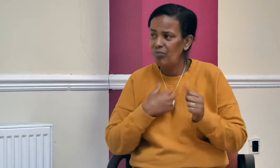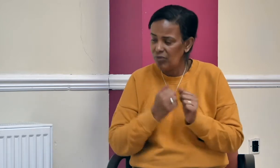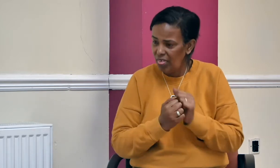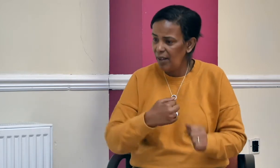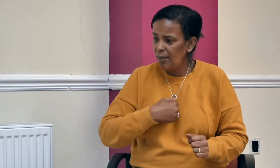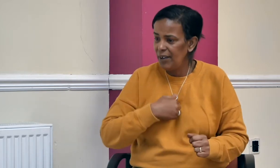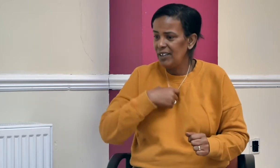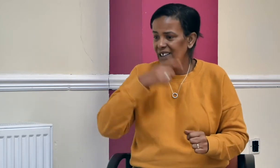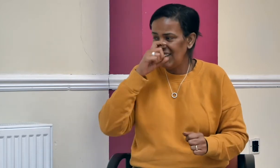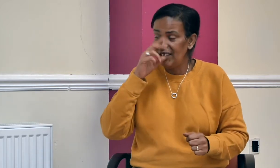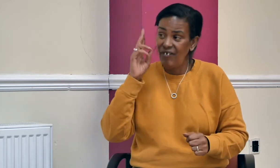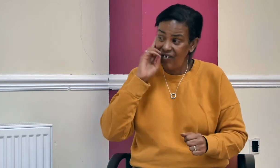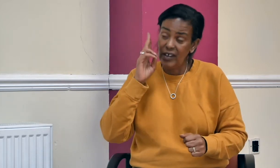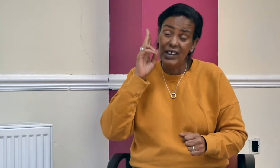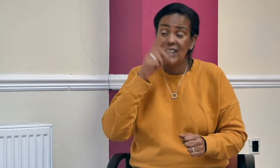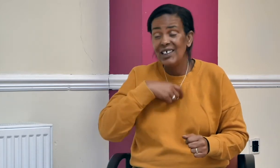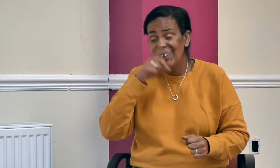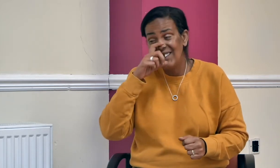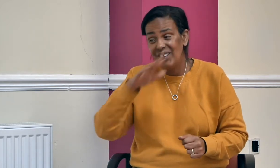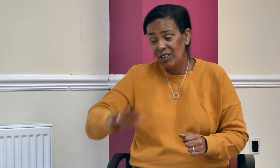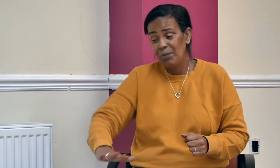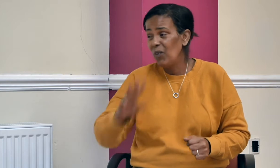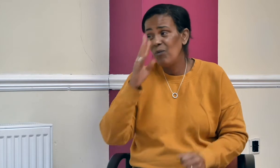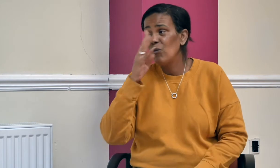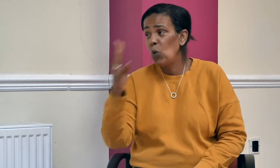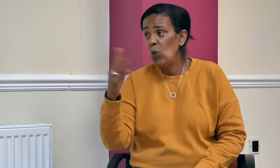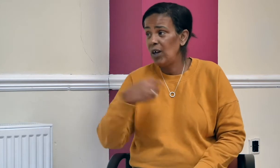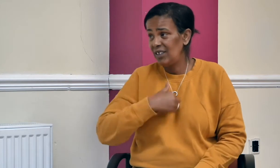My brother, sister, and I were deaf. My sister was only small, she was 4 years old.